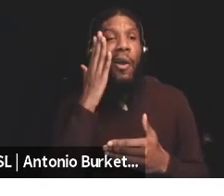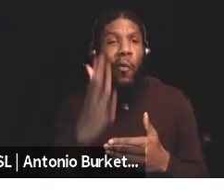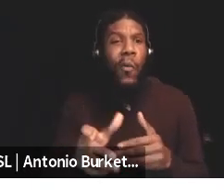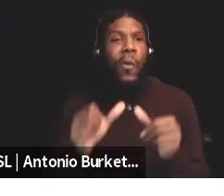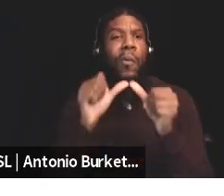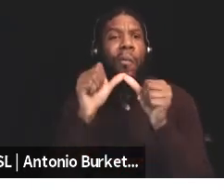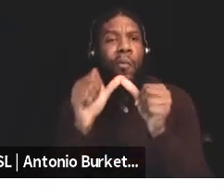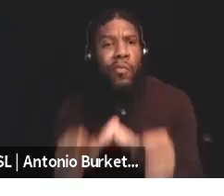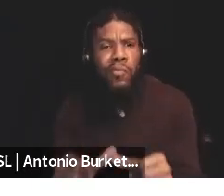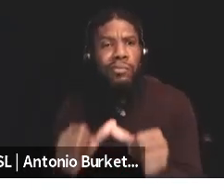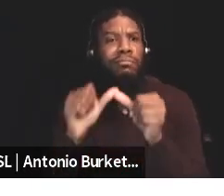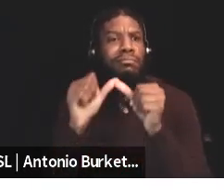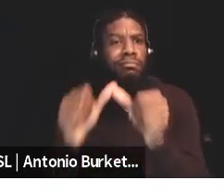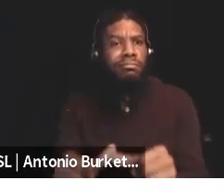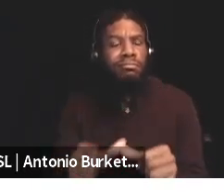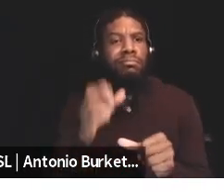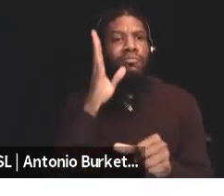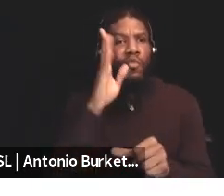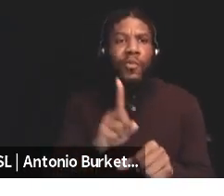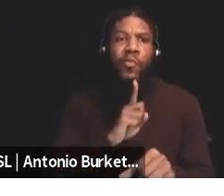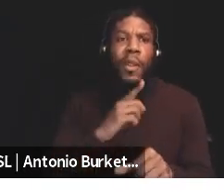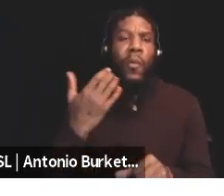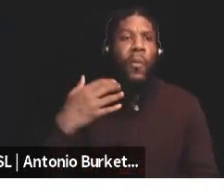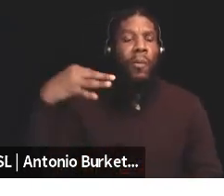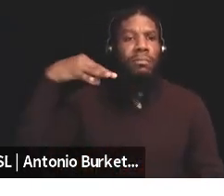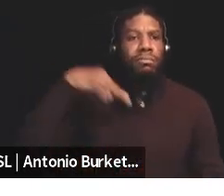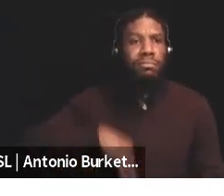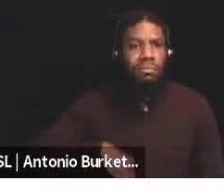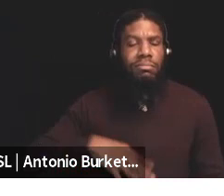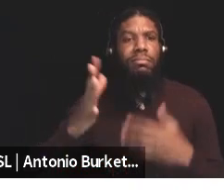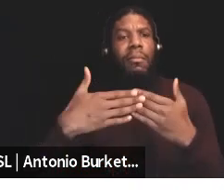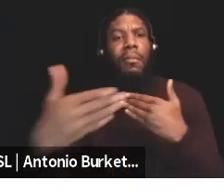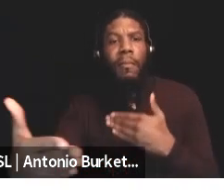really going to be useful in the long term versus things that were maybe a little bit of a triage?